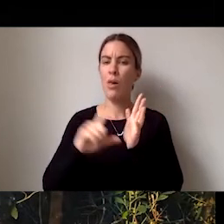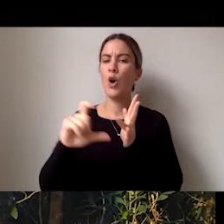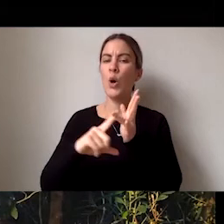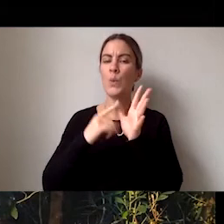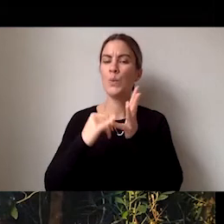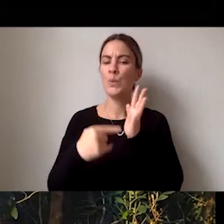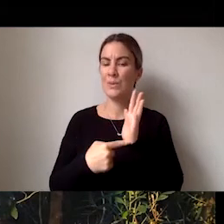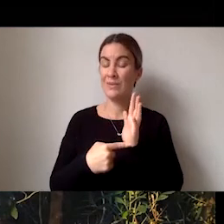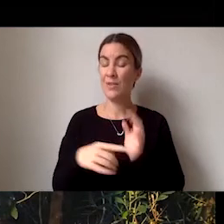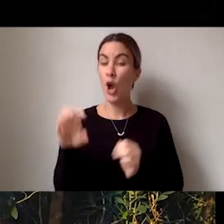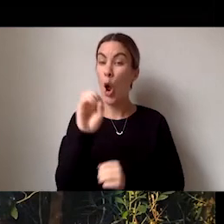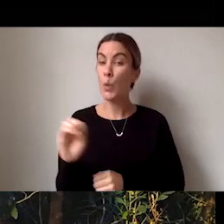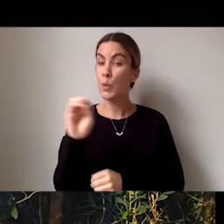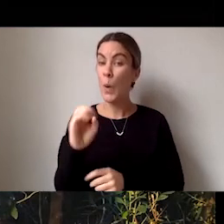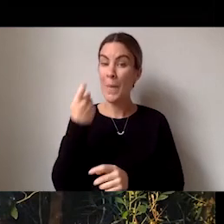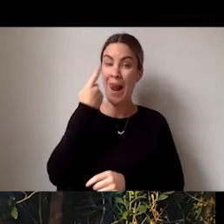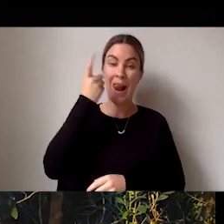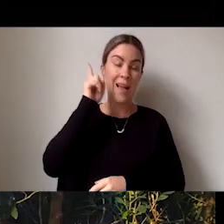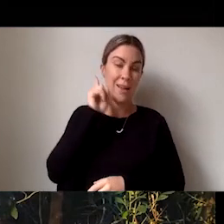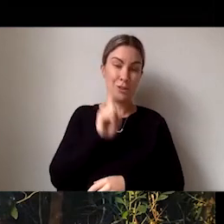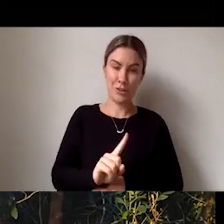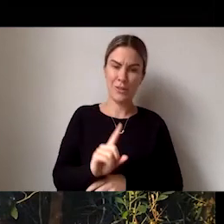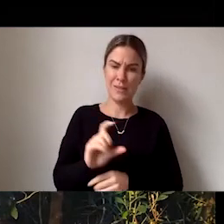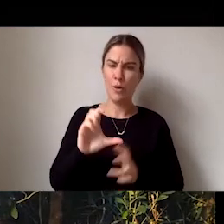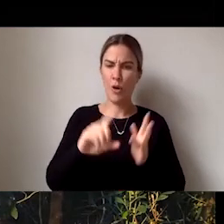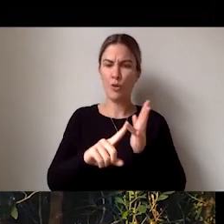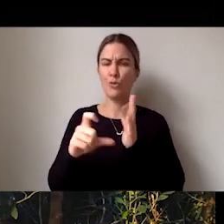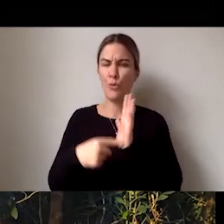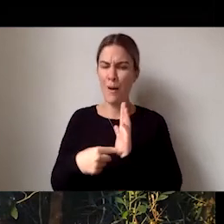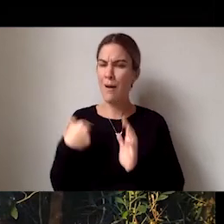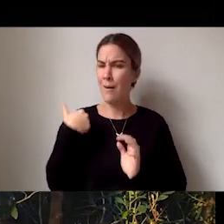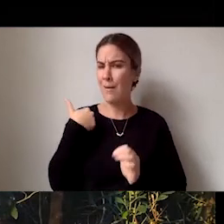partner and I were - went for a holiday and I'm - I'm really - I live in Melbourne.